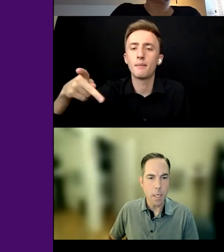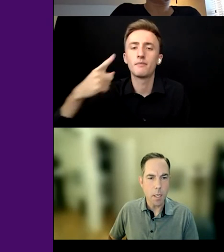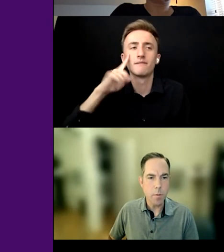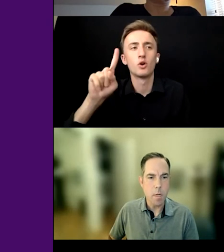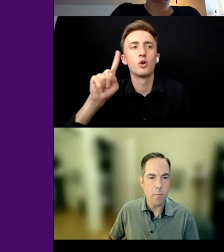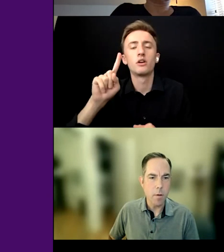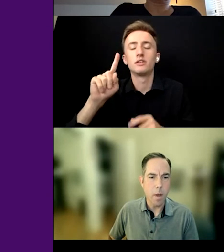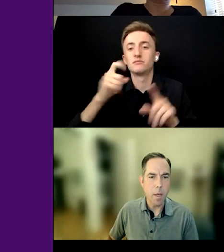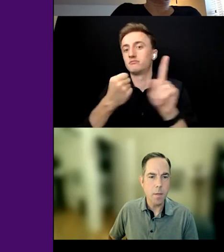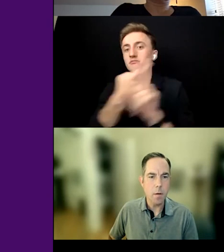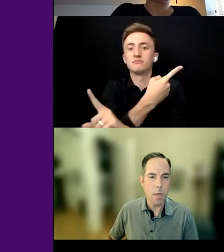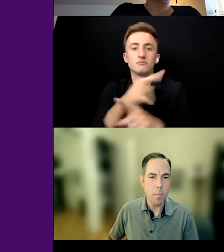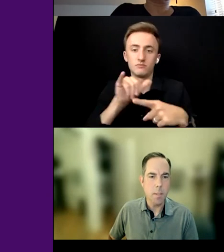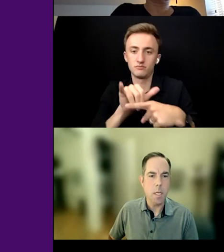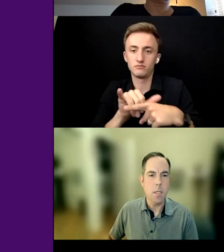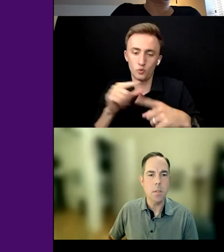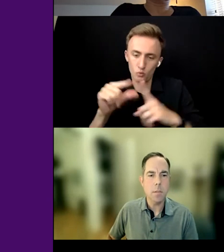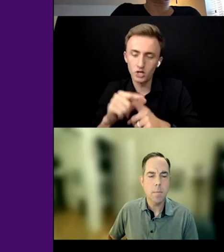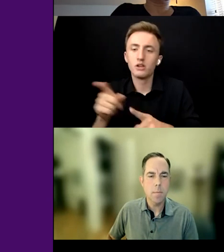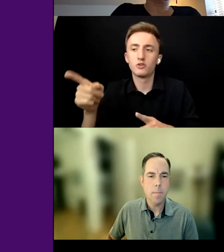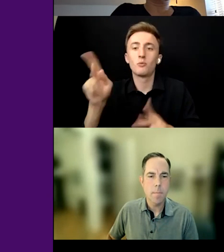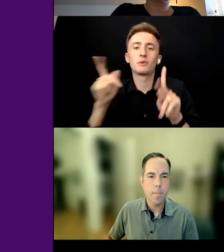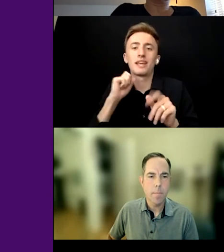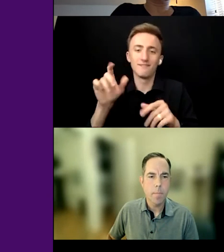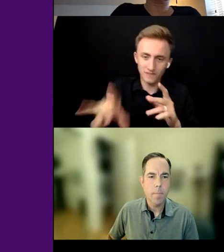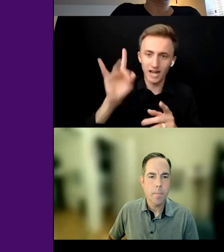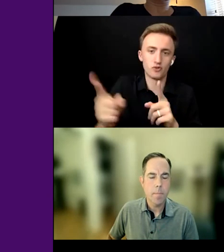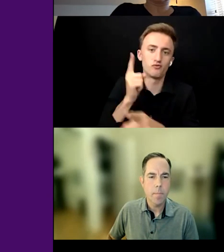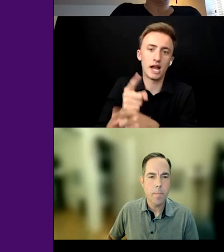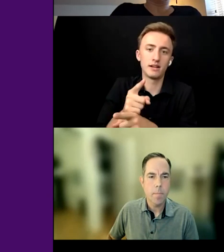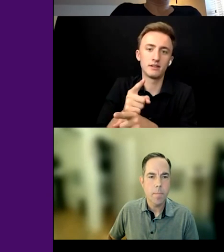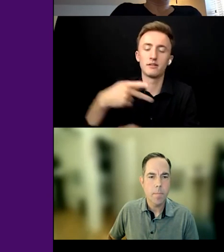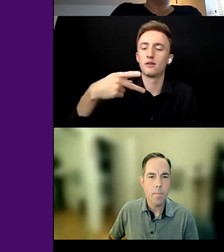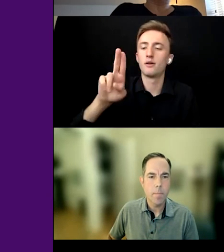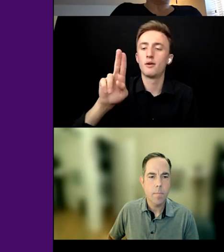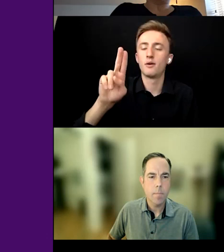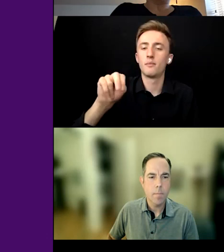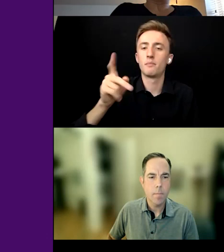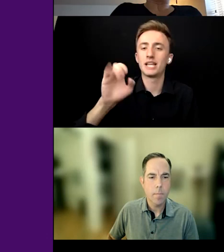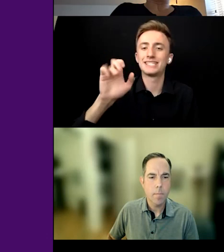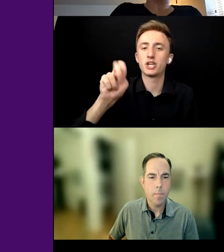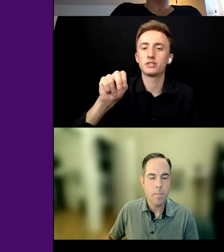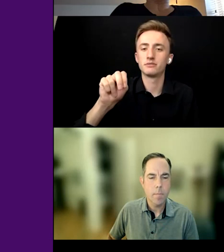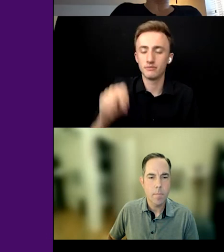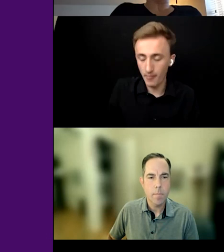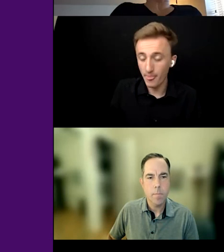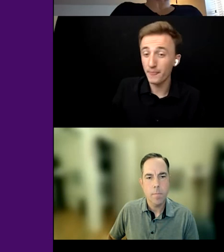help screeners use correct pronunciations? >> Leonie: I don't know that there has any